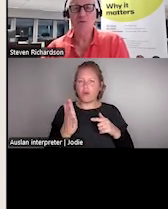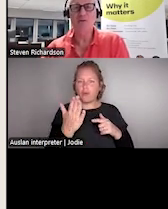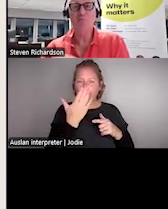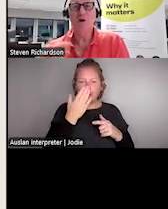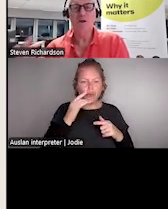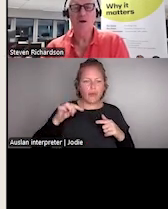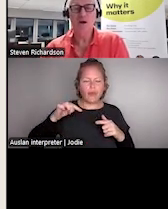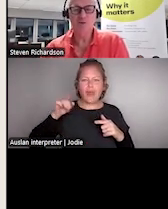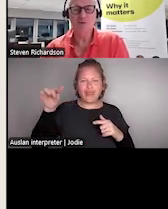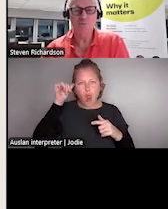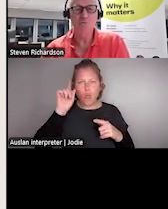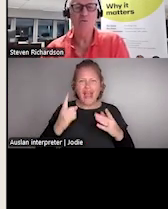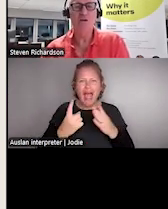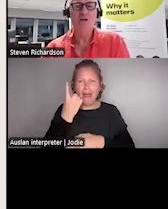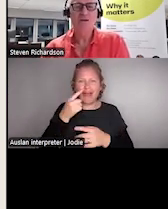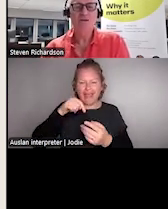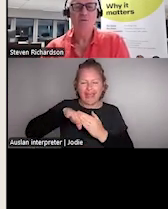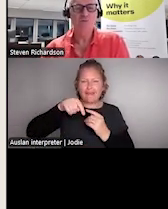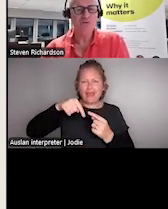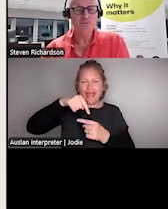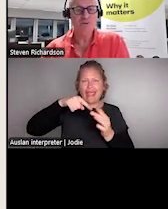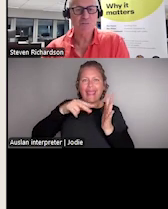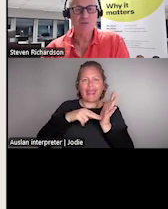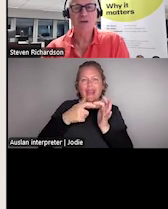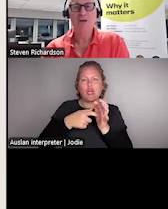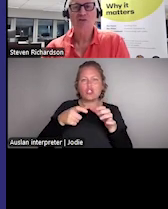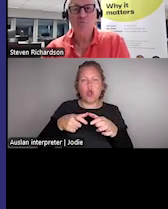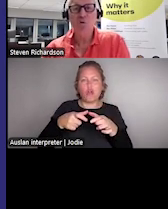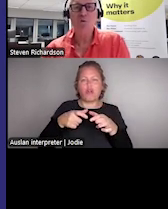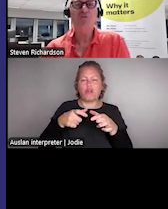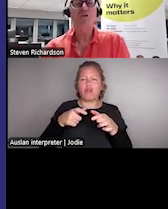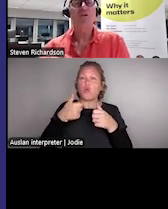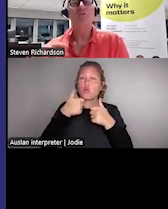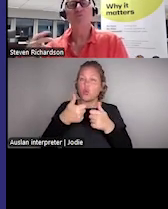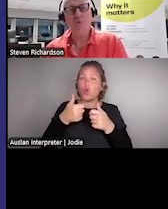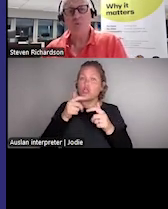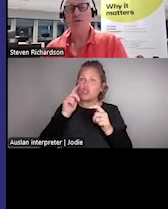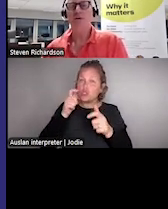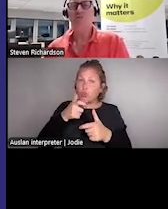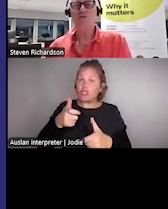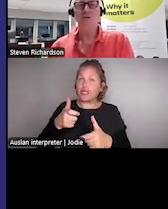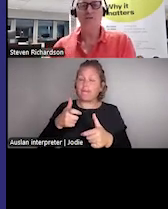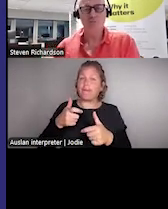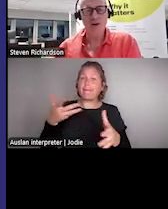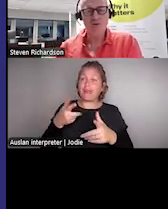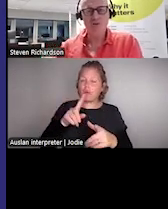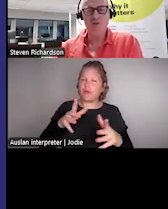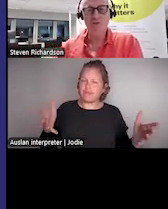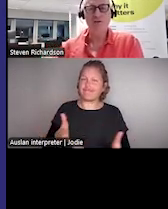part of it I would call'good stewardship' towards growing a culture of gratitude,